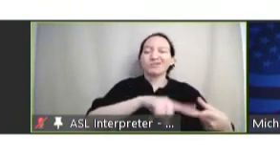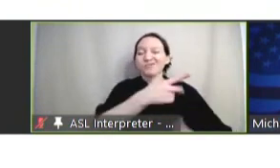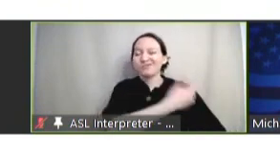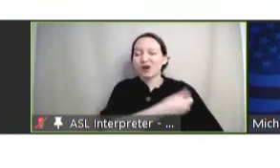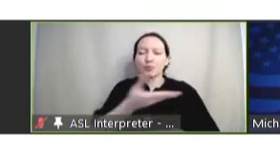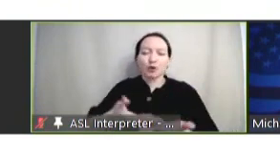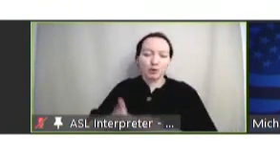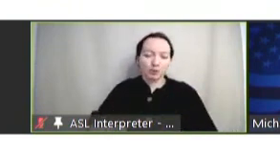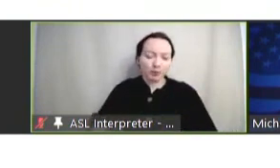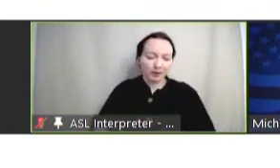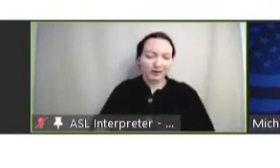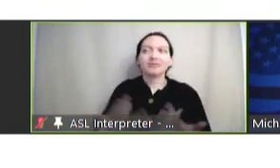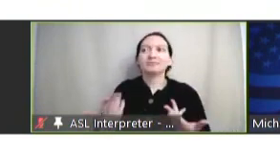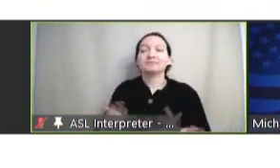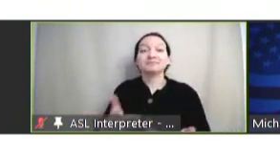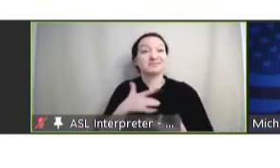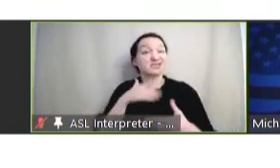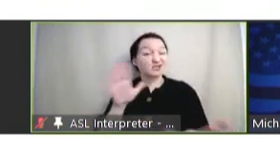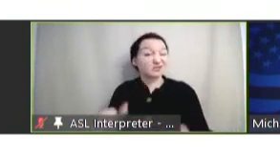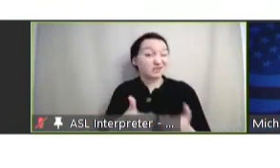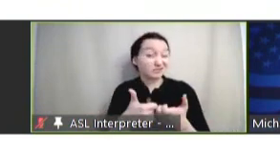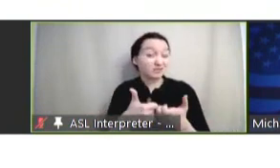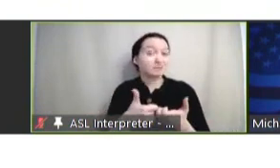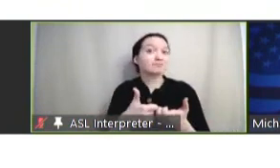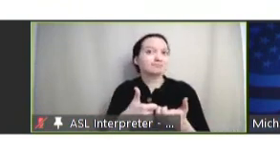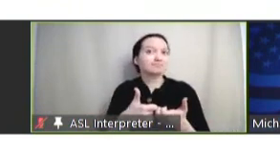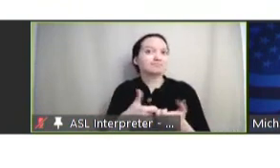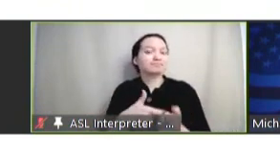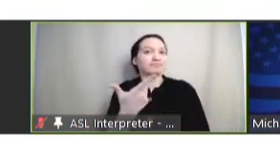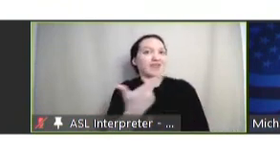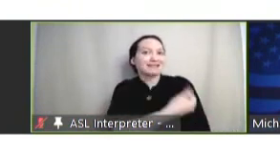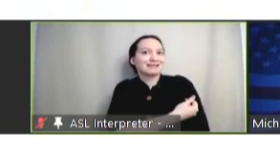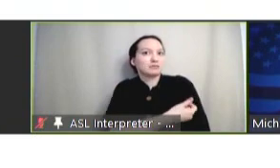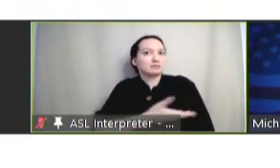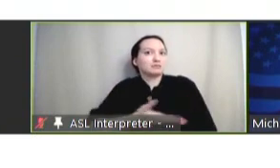you know, we have a lot of challenges with our vaccine documentation system. I'm sure